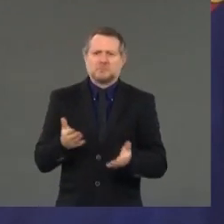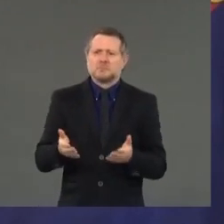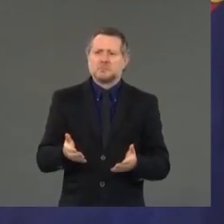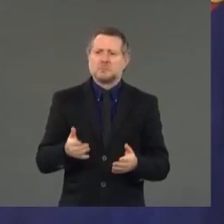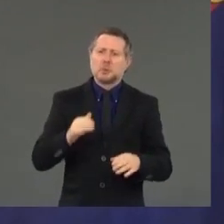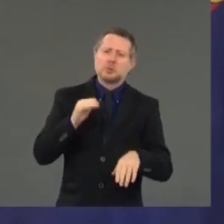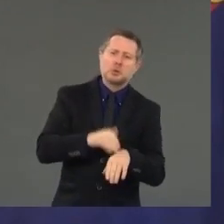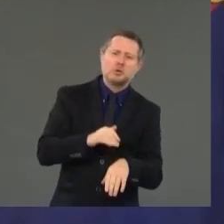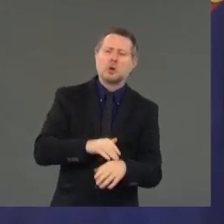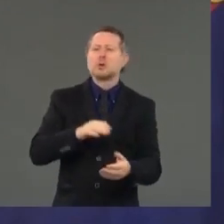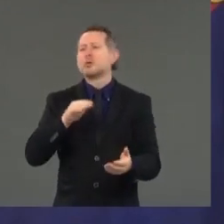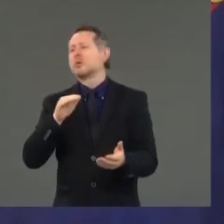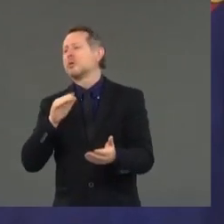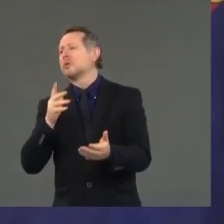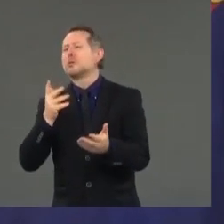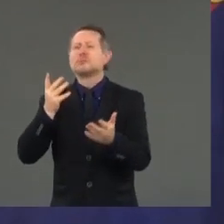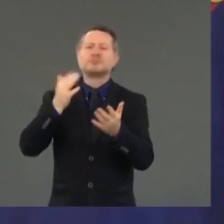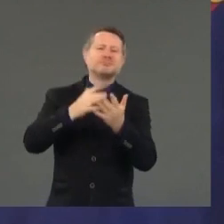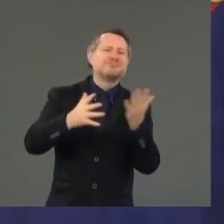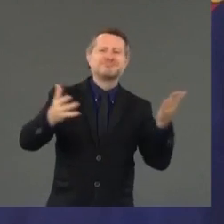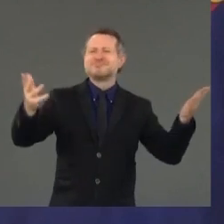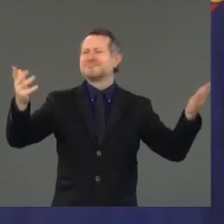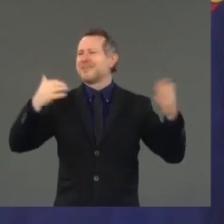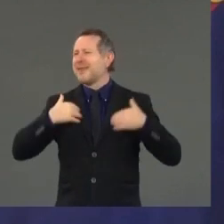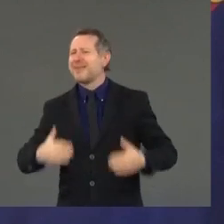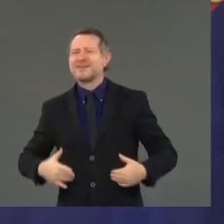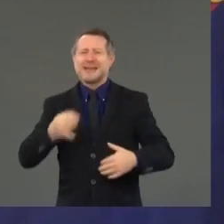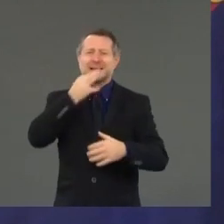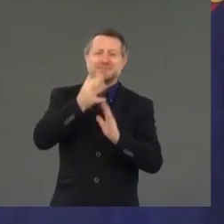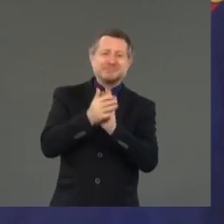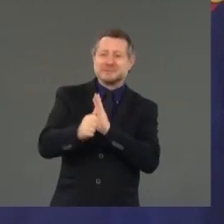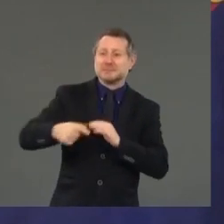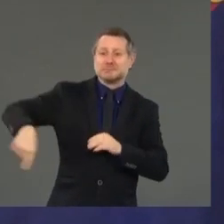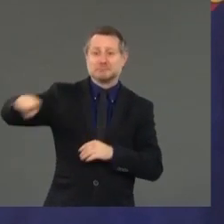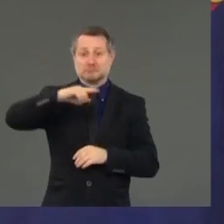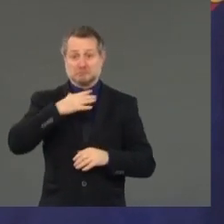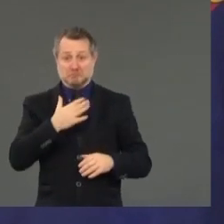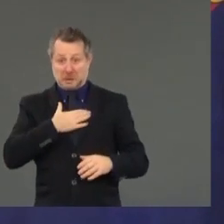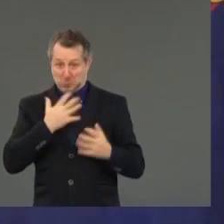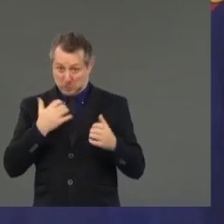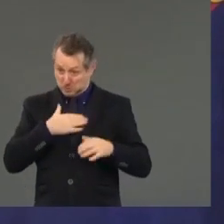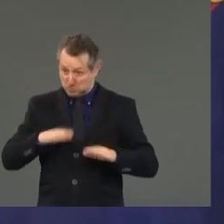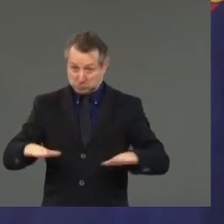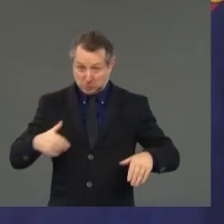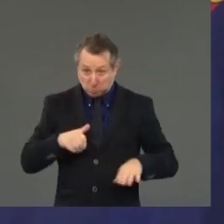I SAID HAVE THE SAME CONVERSATION WITH OUR HEALTH EXPERT.